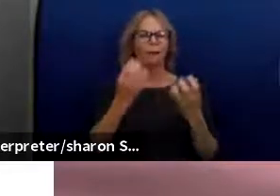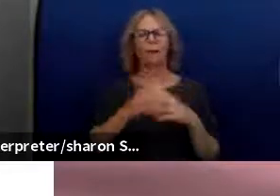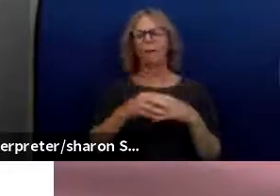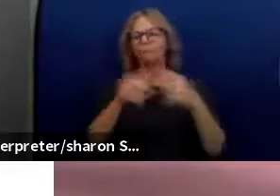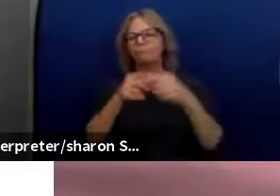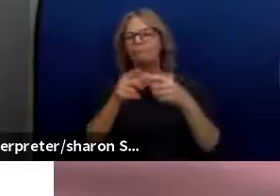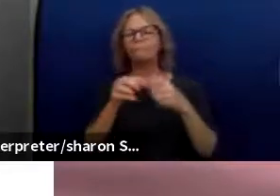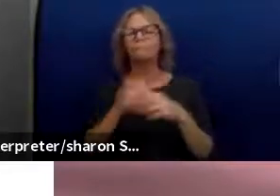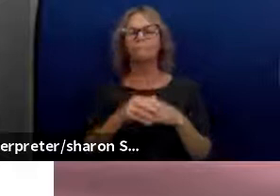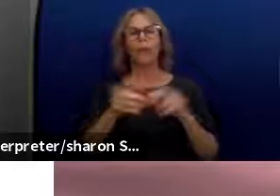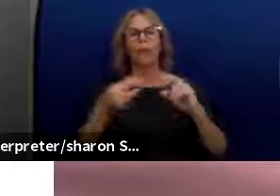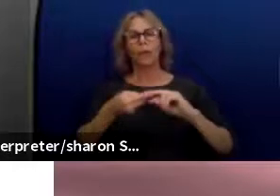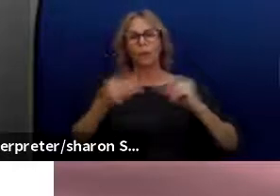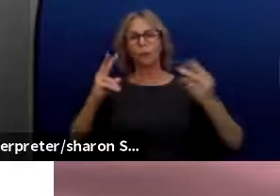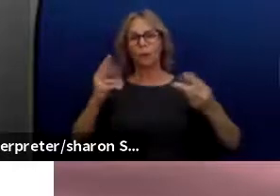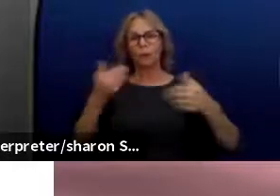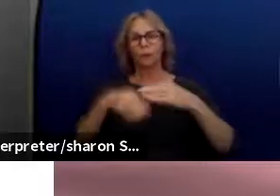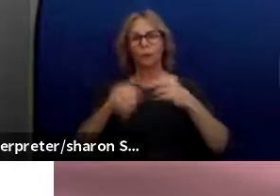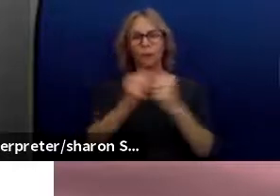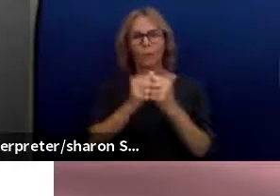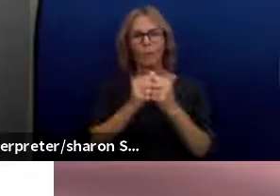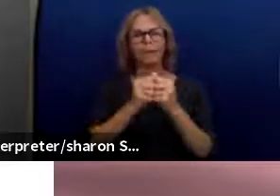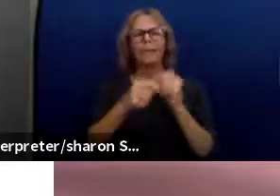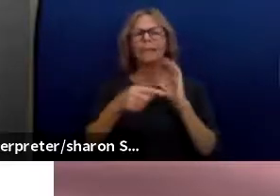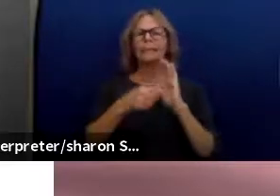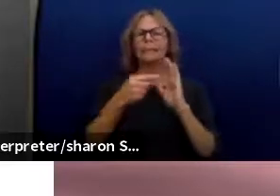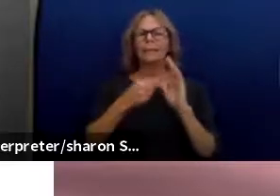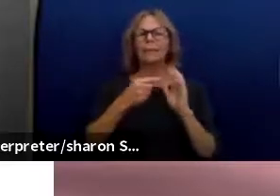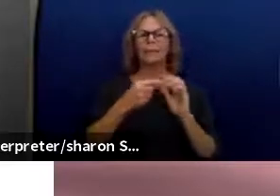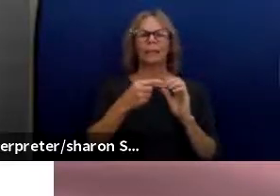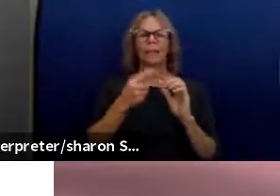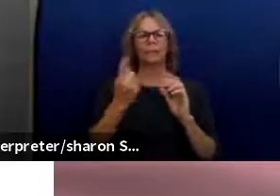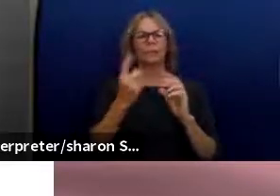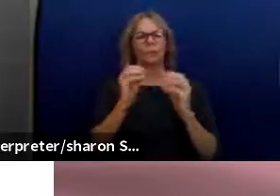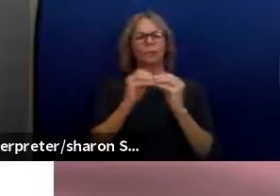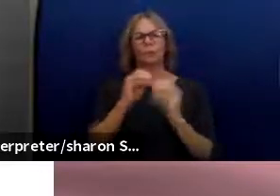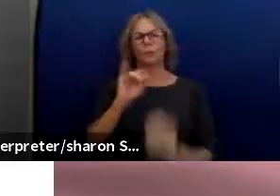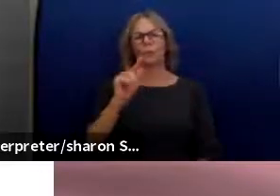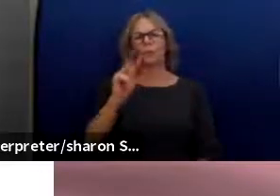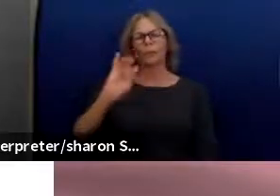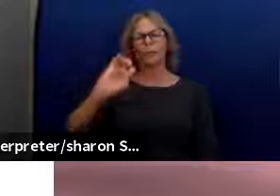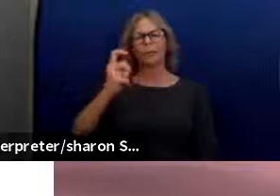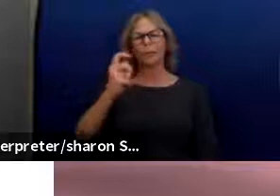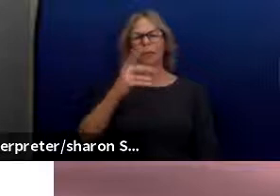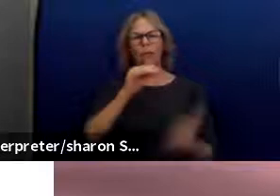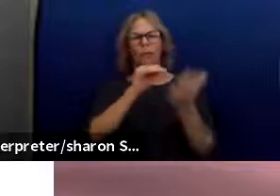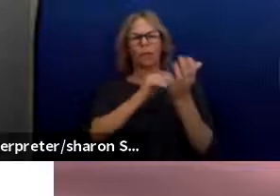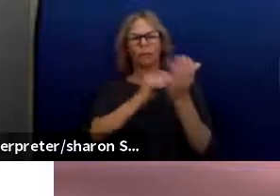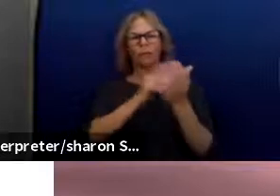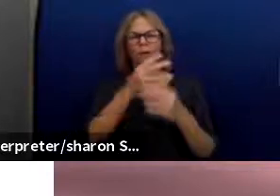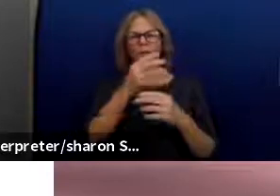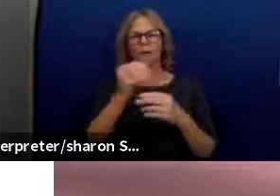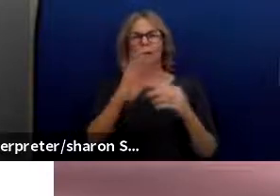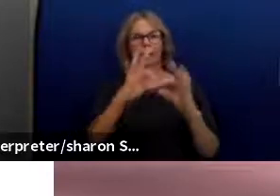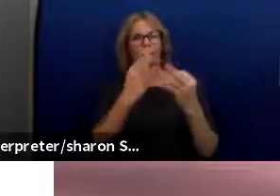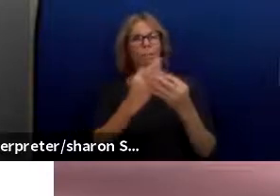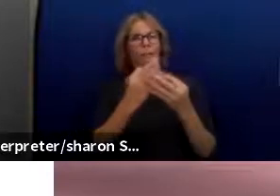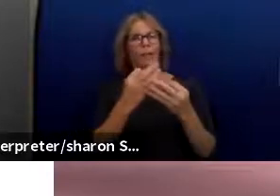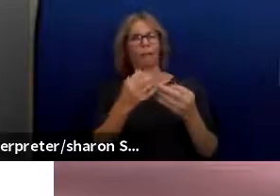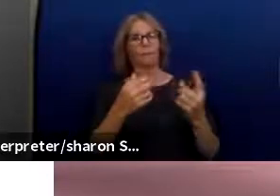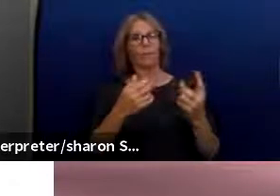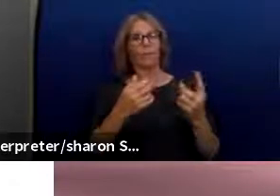chromosomes you were born with. And sometimes when someone was born intersex, the doctors and the the family make a decision right away